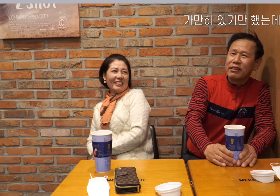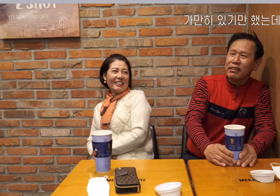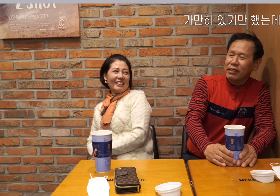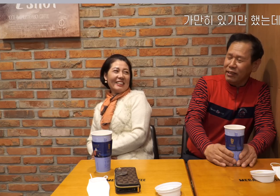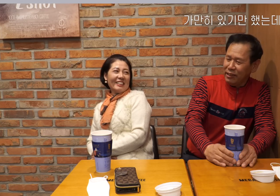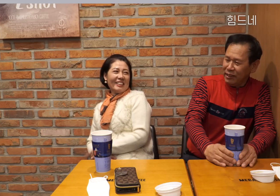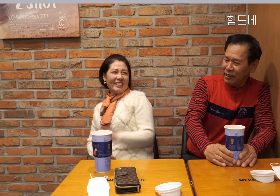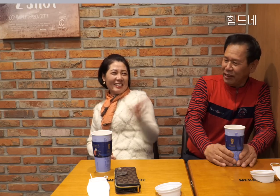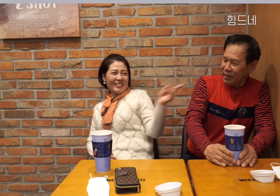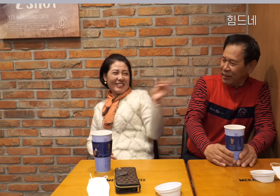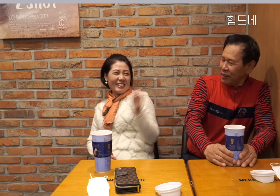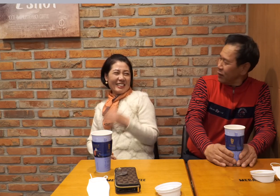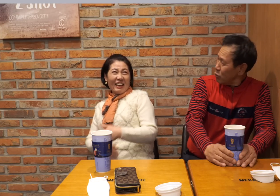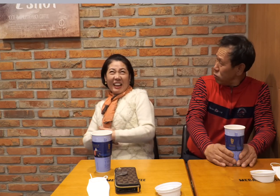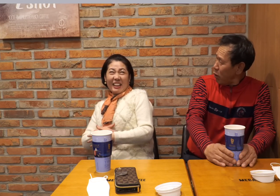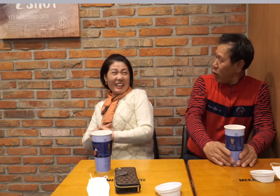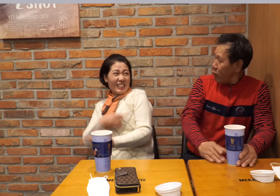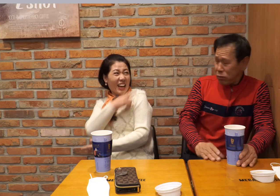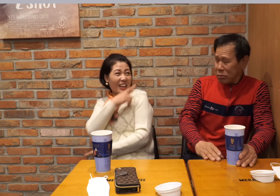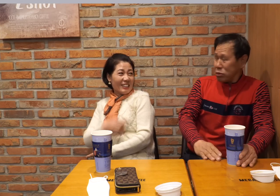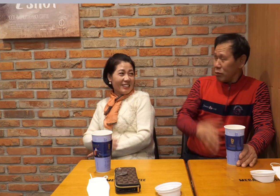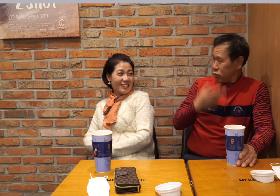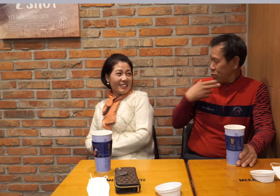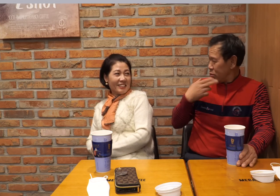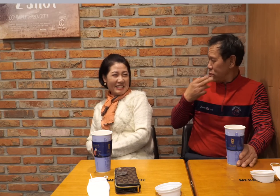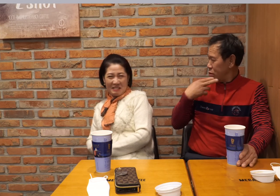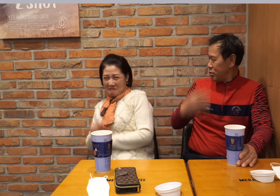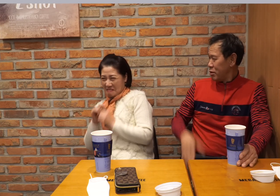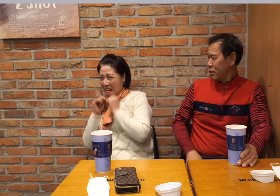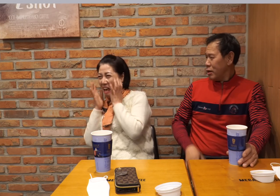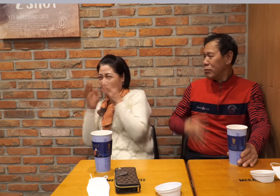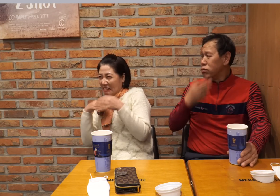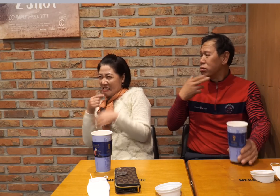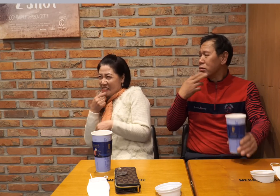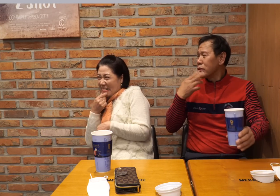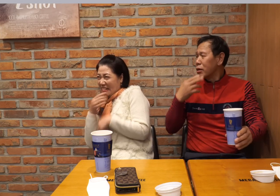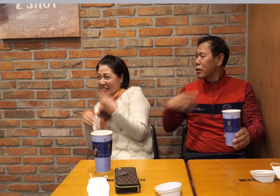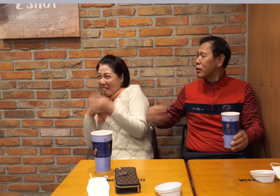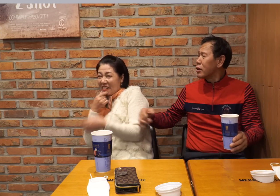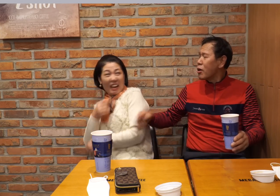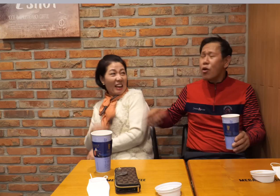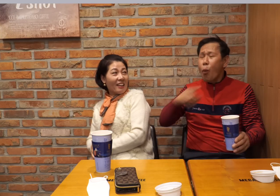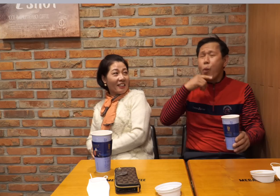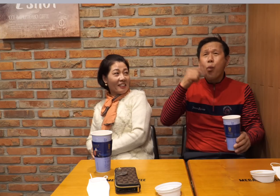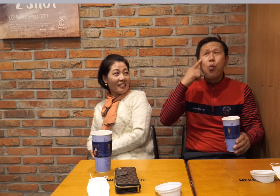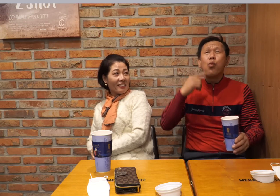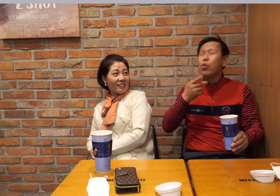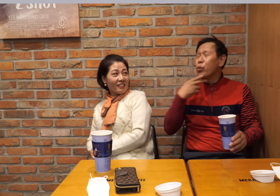tremble? No! Is your face just getting red?